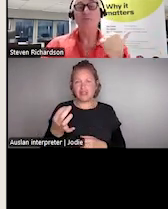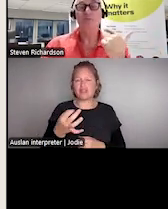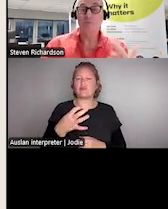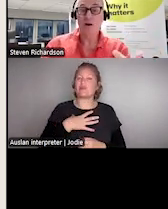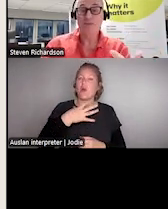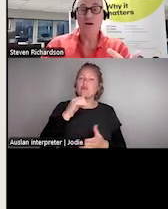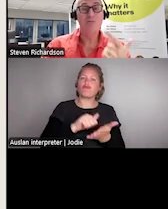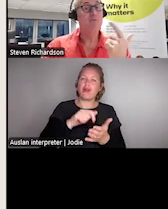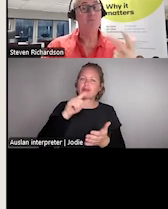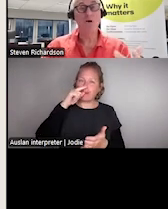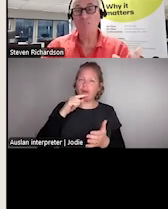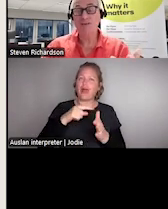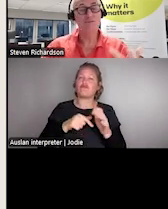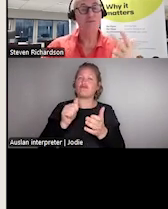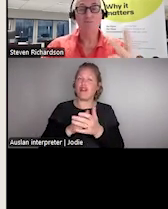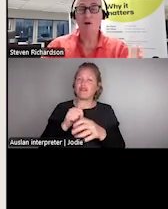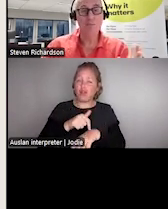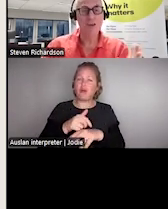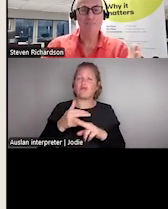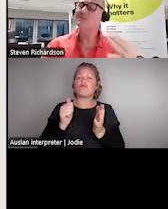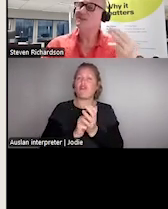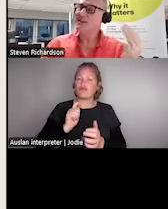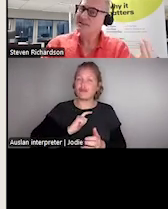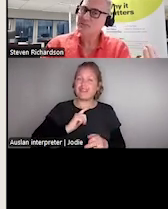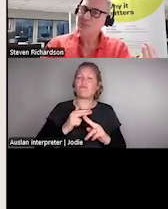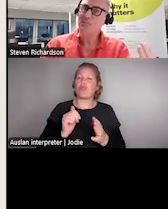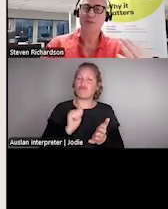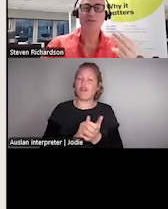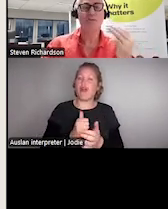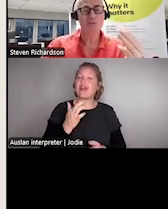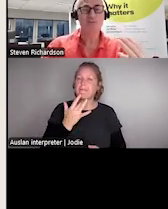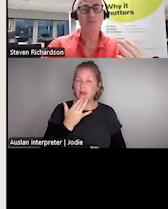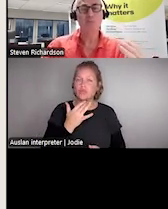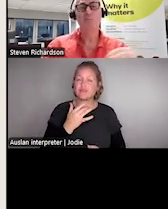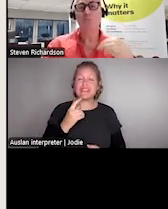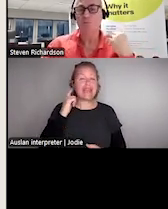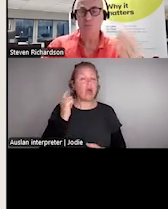at the right time, for the right reasons, for the right amount. It sounds simple but it isn't. We